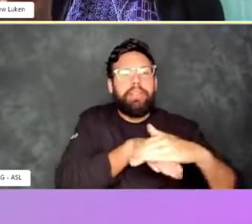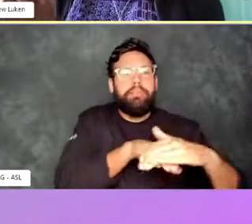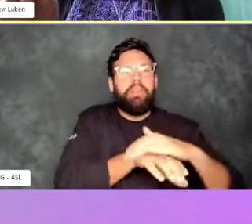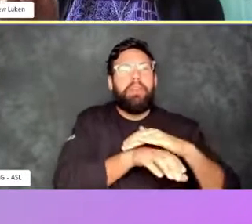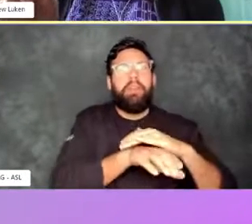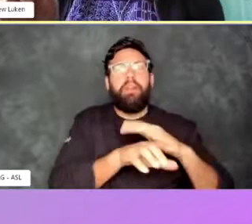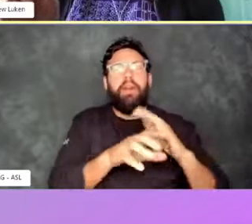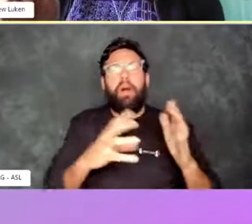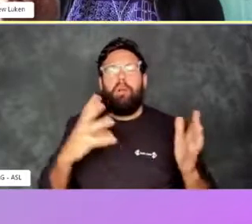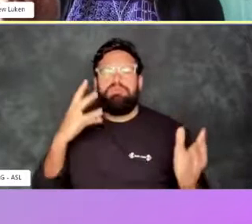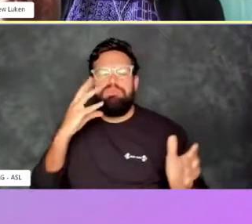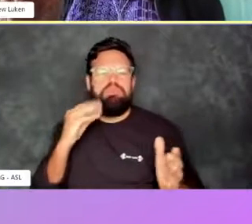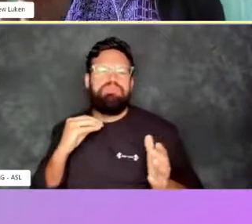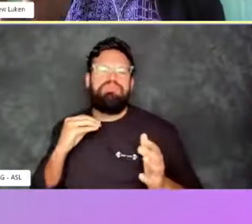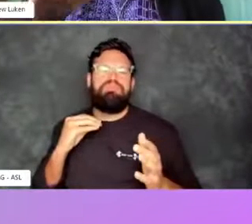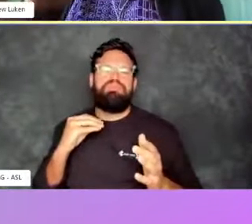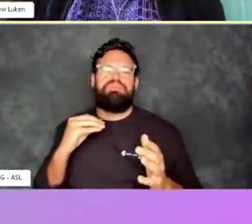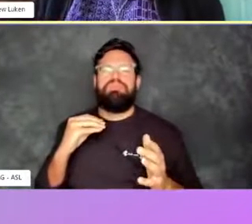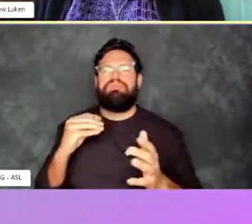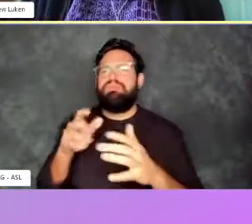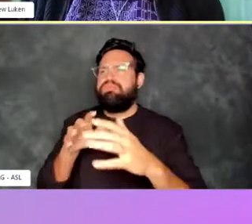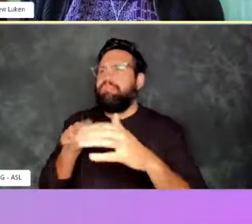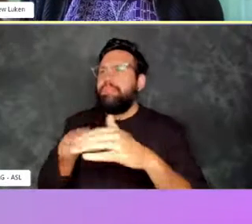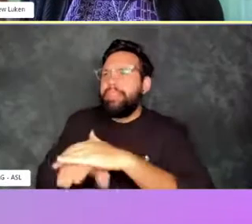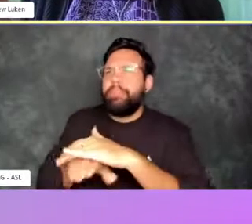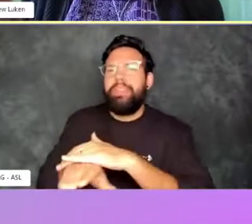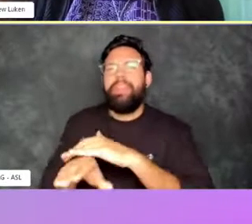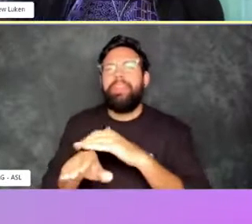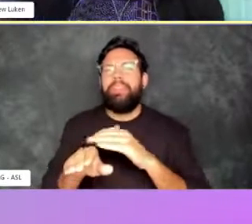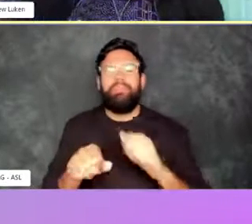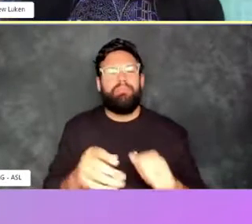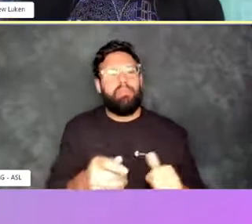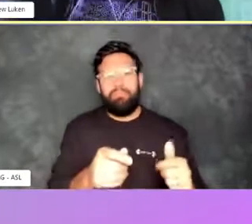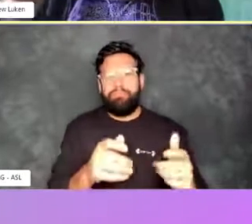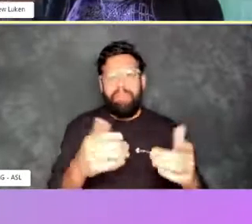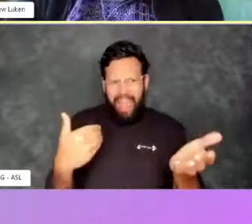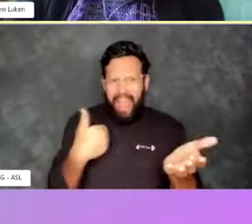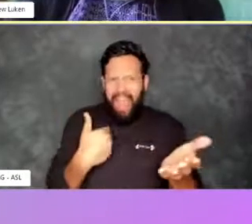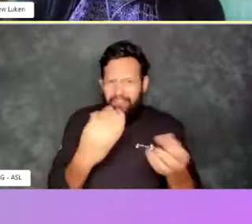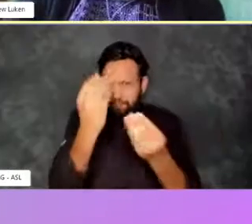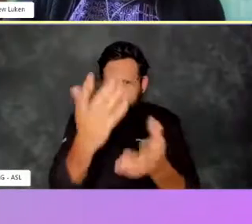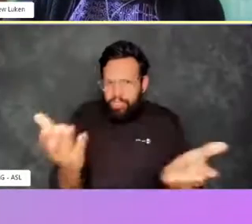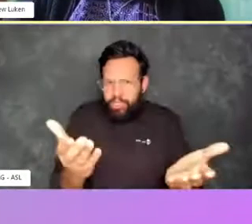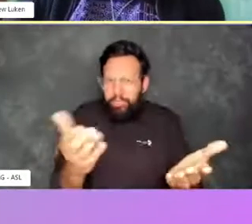novice at accessibility or a seasoned accessibility person, there is going to be some nugget in here, that not you